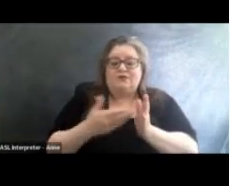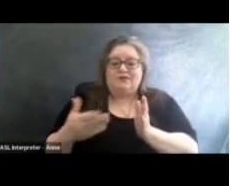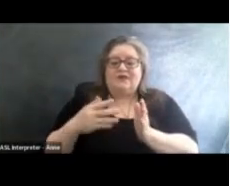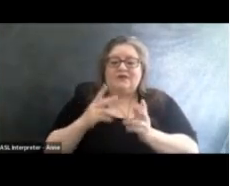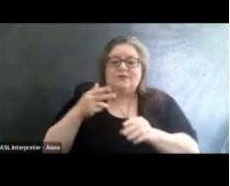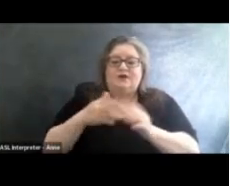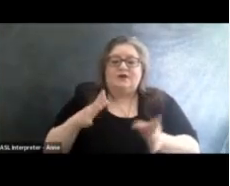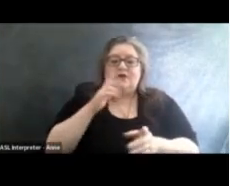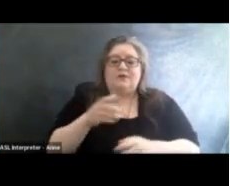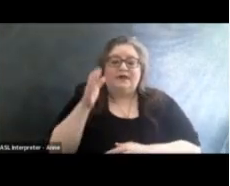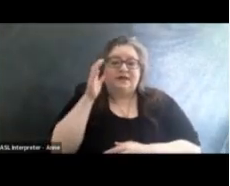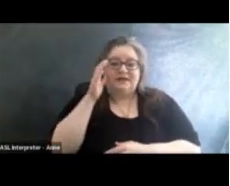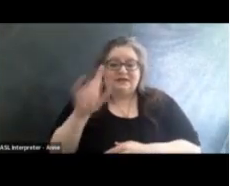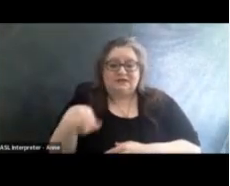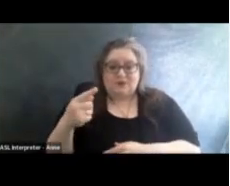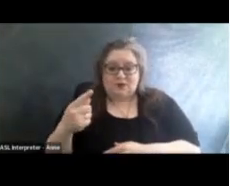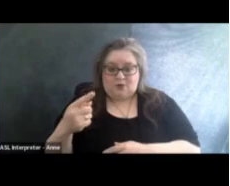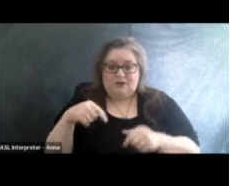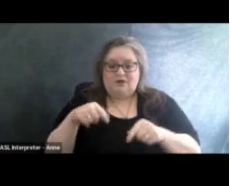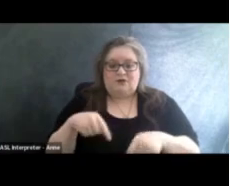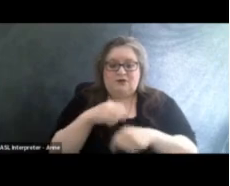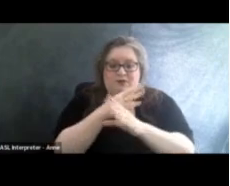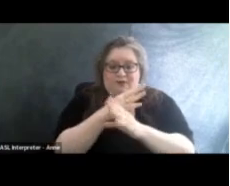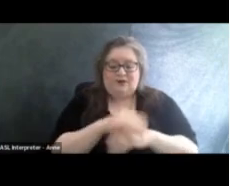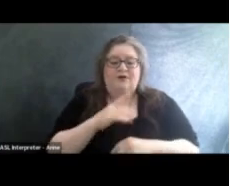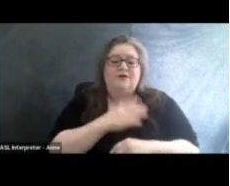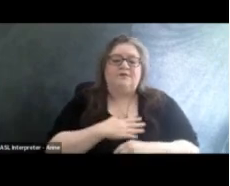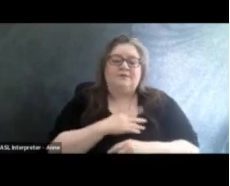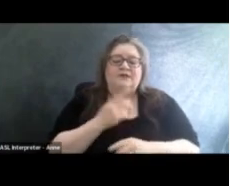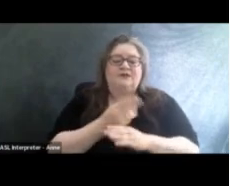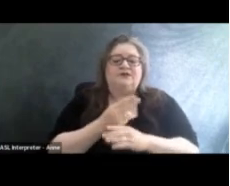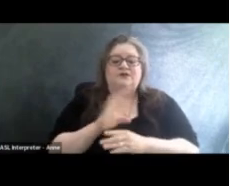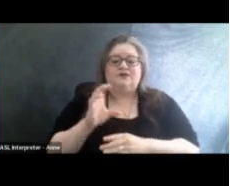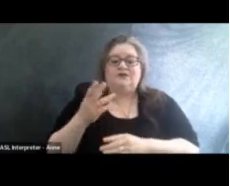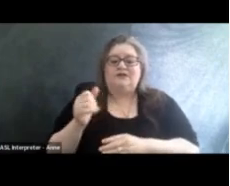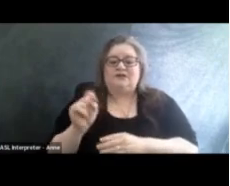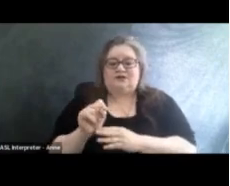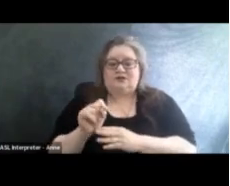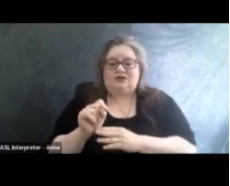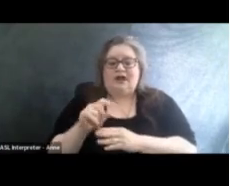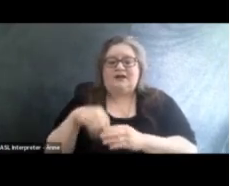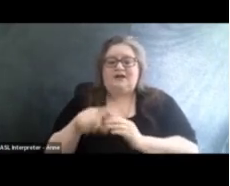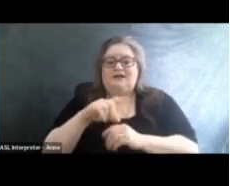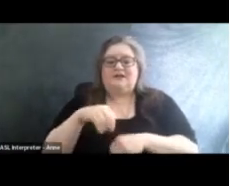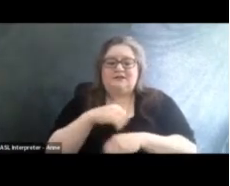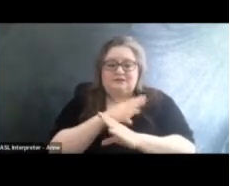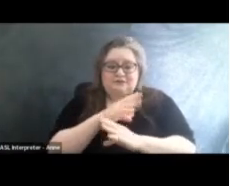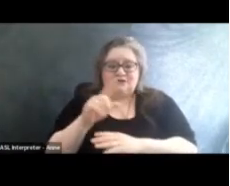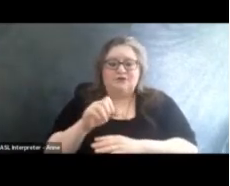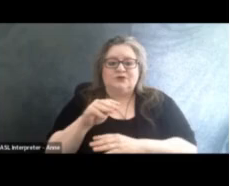in listen only mode during the webinar, so please use the chat feature in Zoom to post questions and communicate with